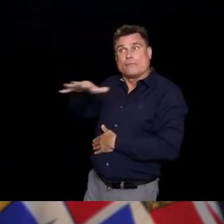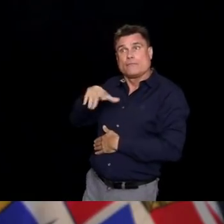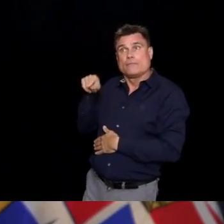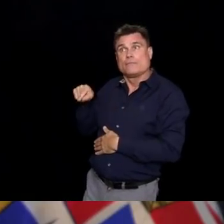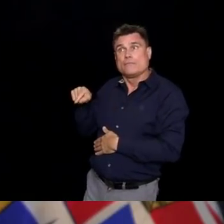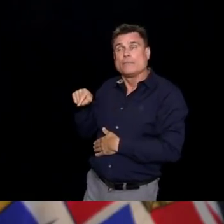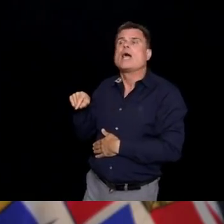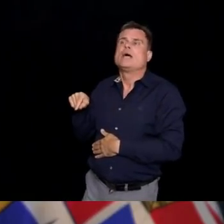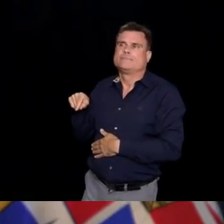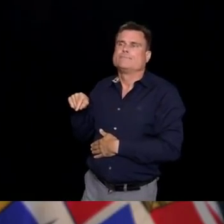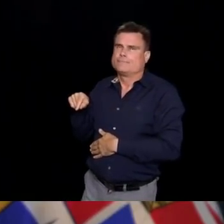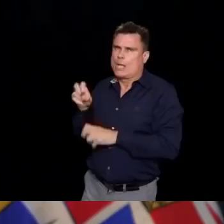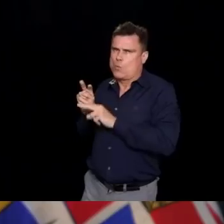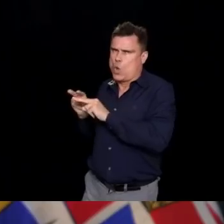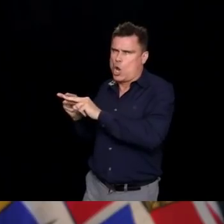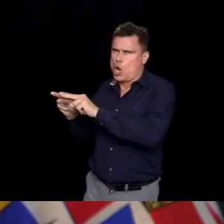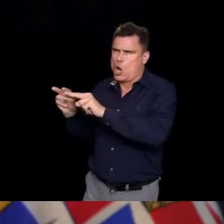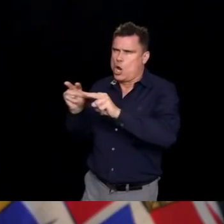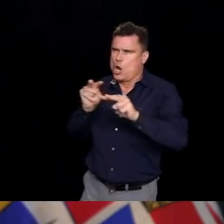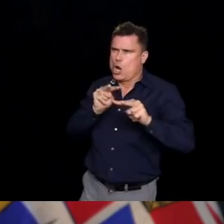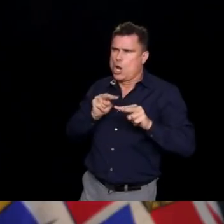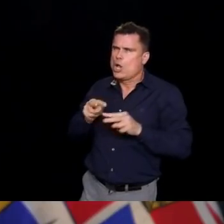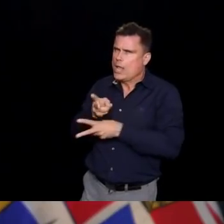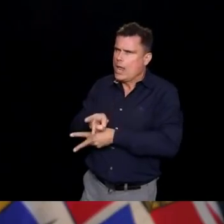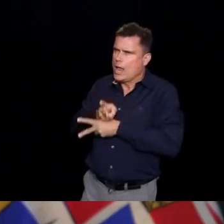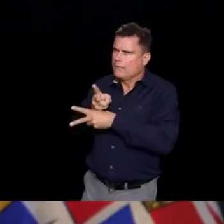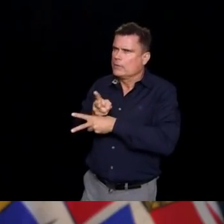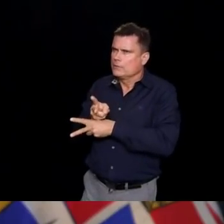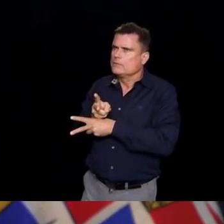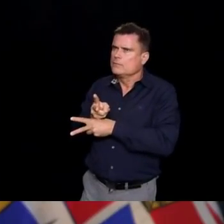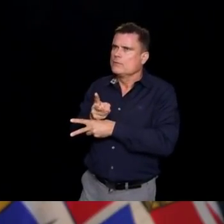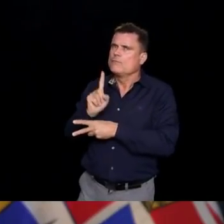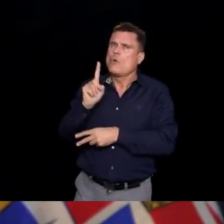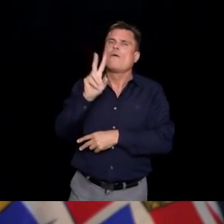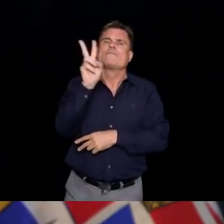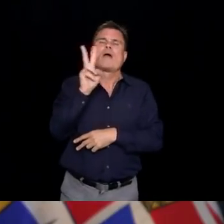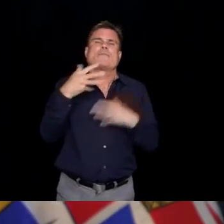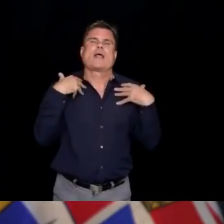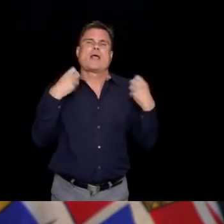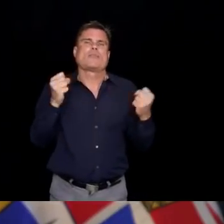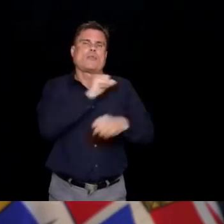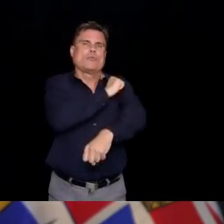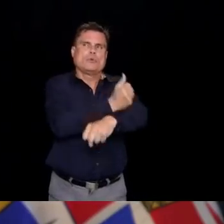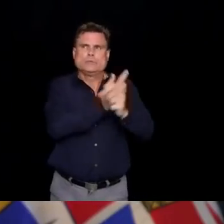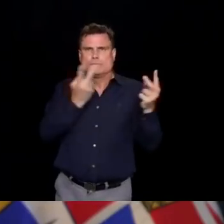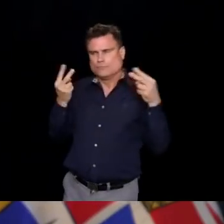families involved, everybody involved, is now being monitored carefully by Vancouver coastal health. On the positive side